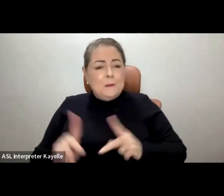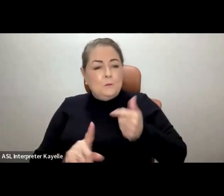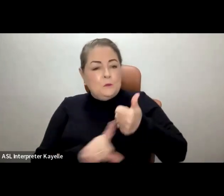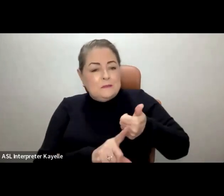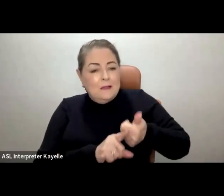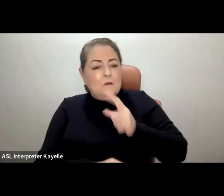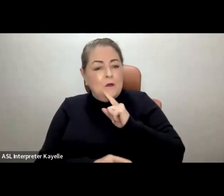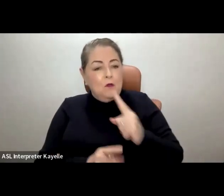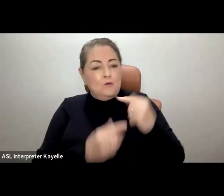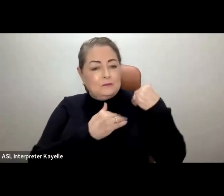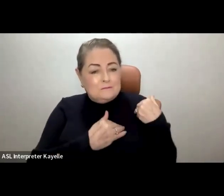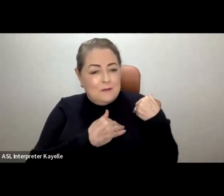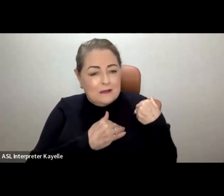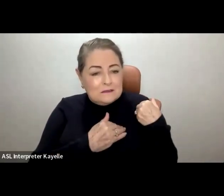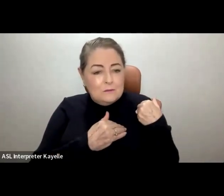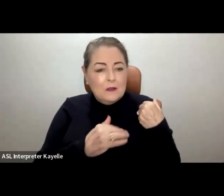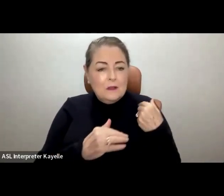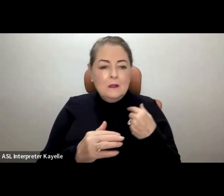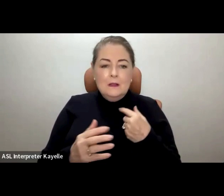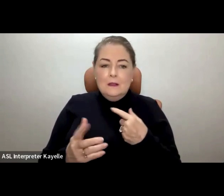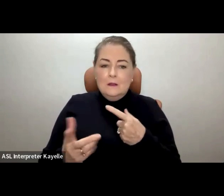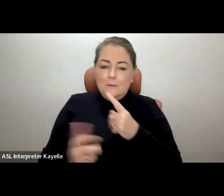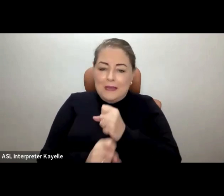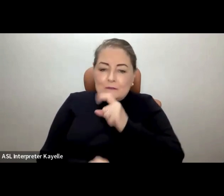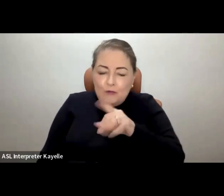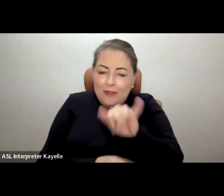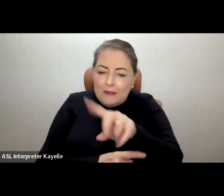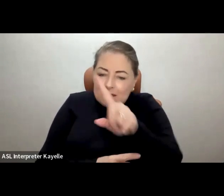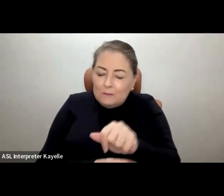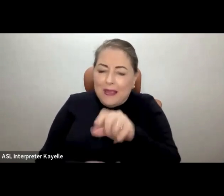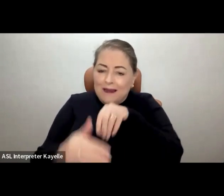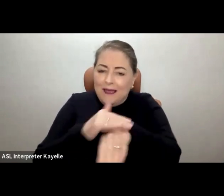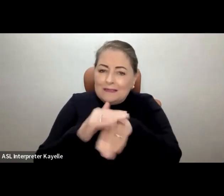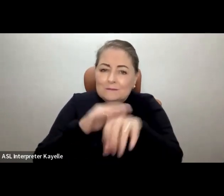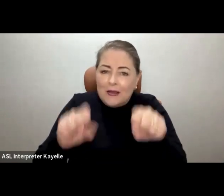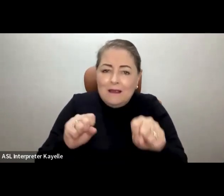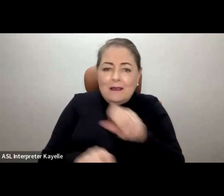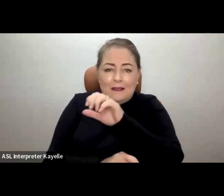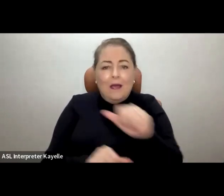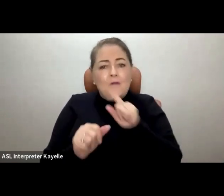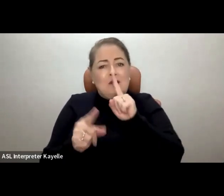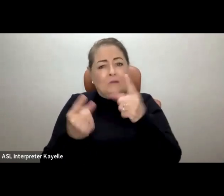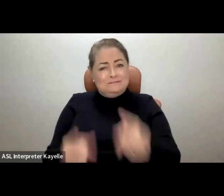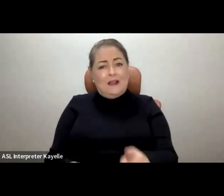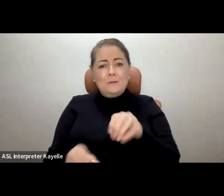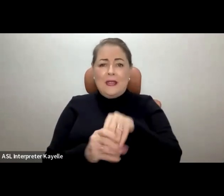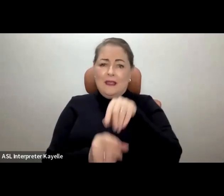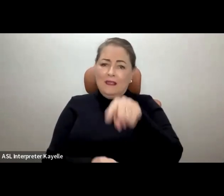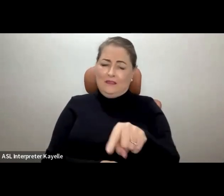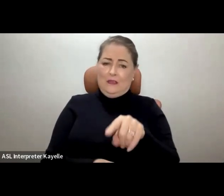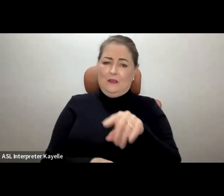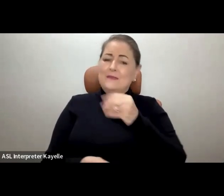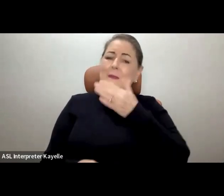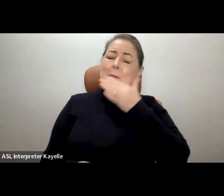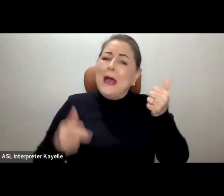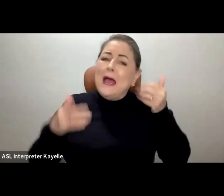responsible to to make sure that disability and accessibility are happening on sets in the best way possible. And we want to see